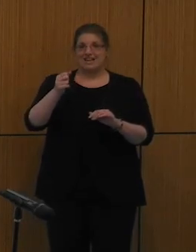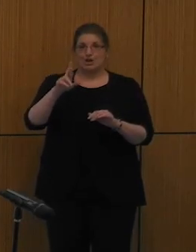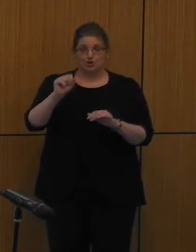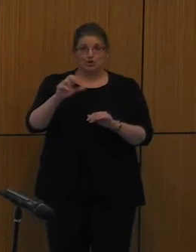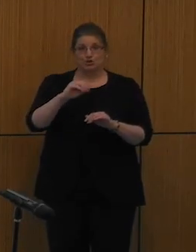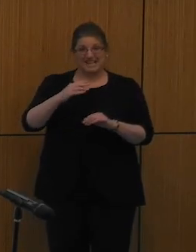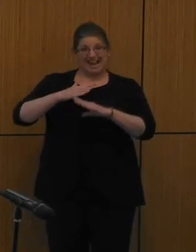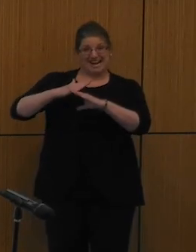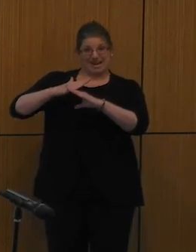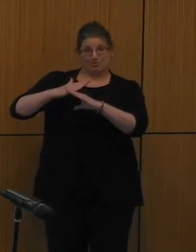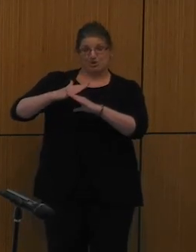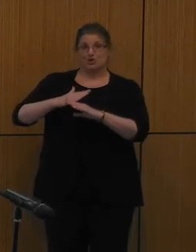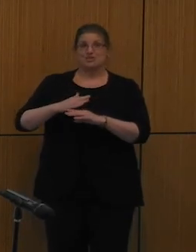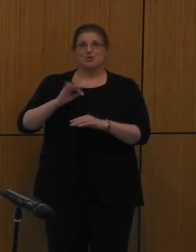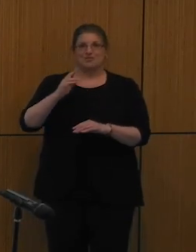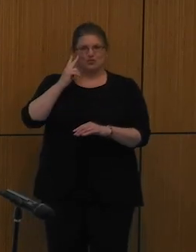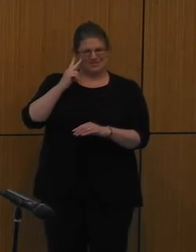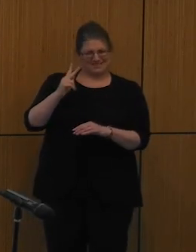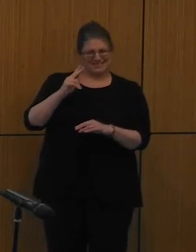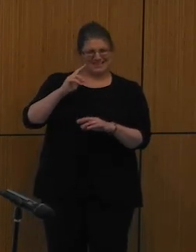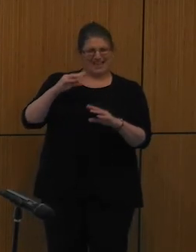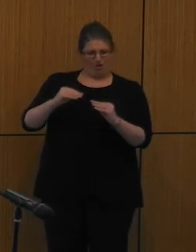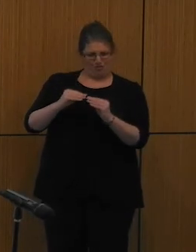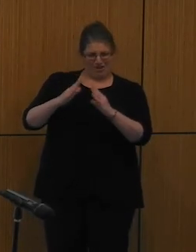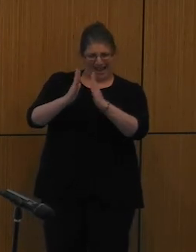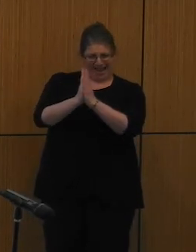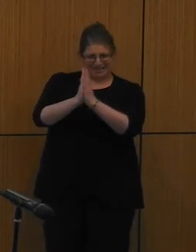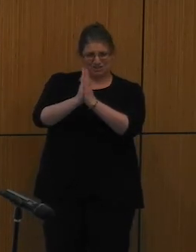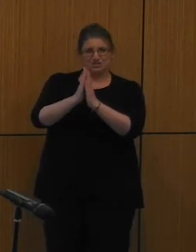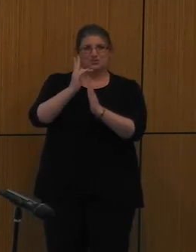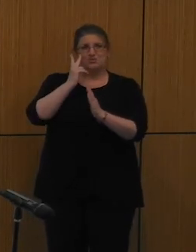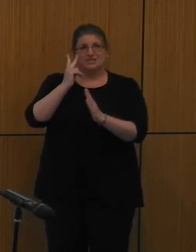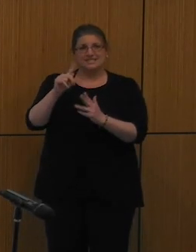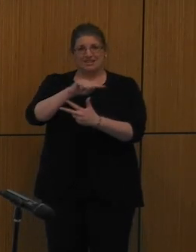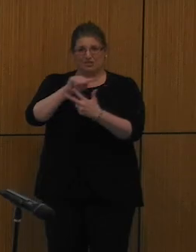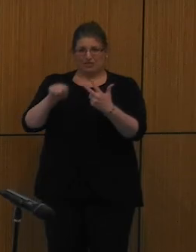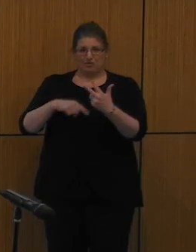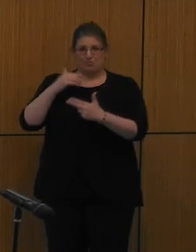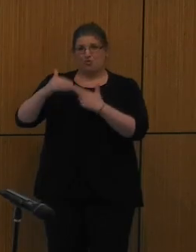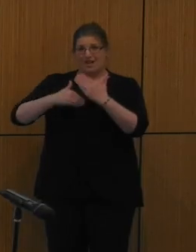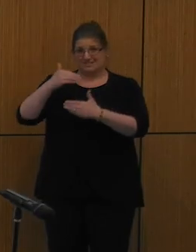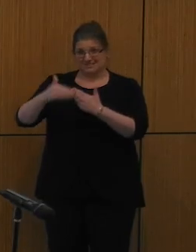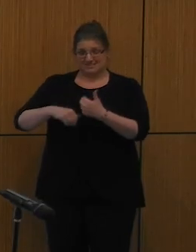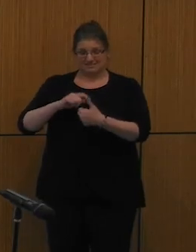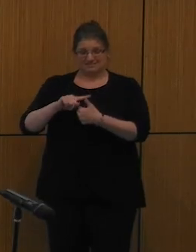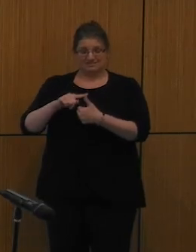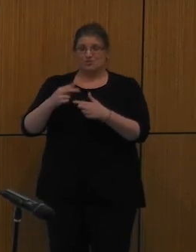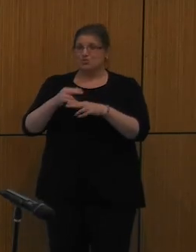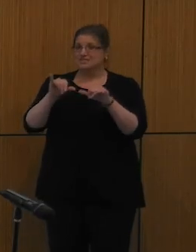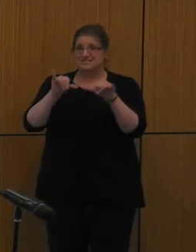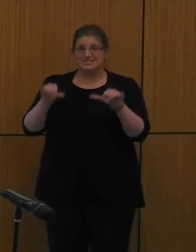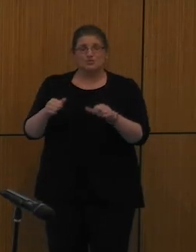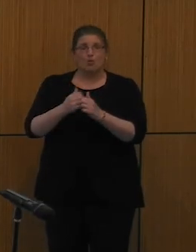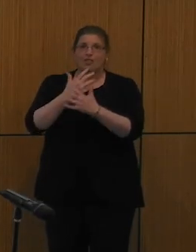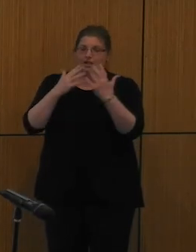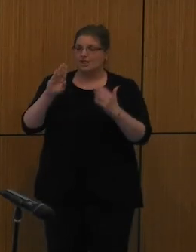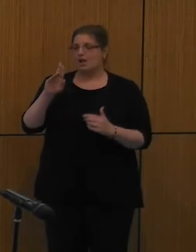reaction, we see that there are three main processes. And we're using a system that has a lot of bromine in it in different states.